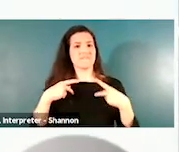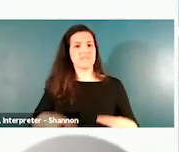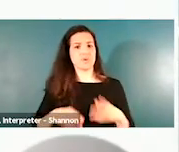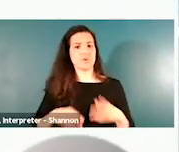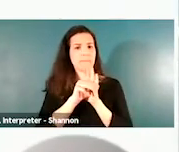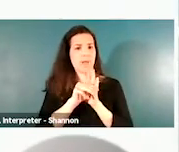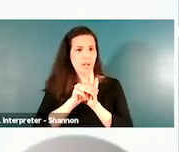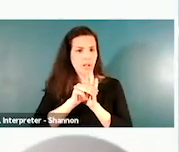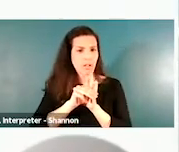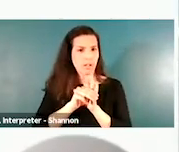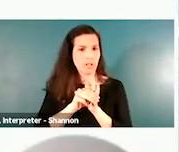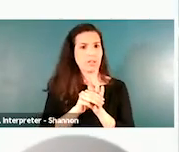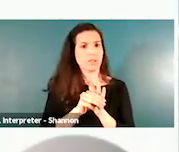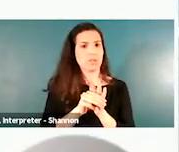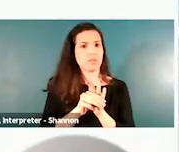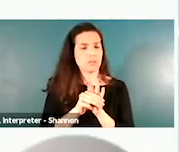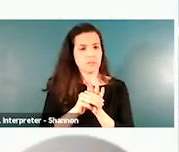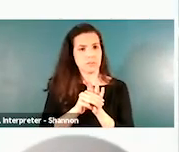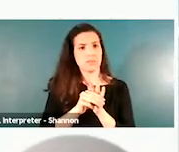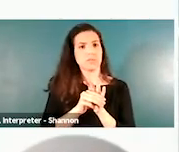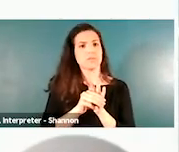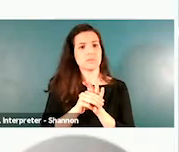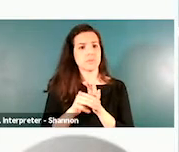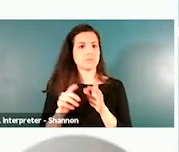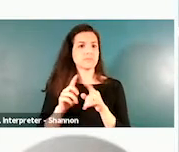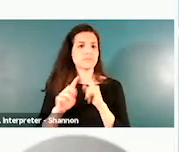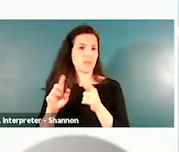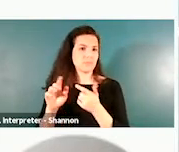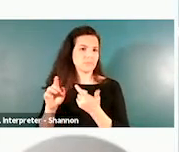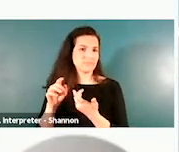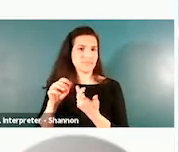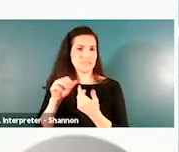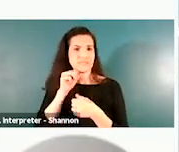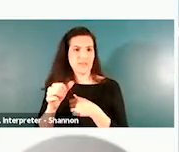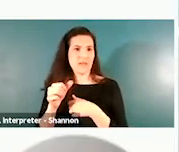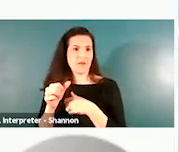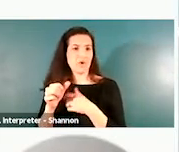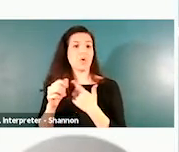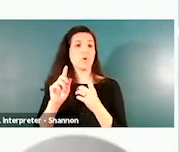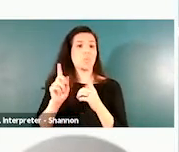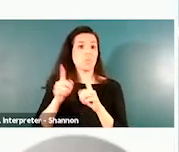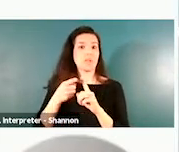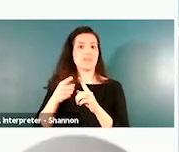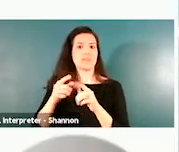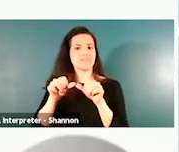when imagery was not available for this region. This physical model gives us a visualization